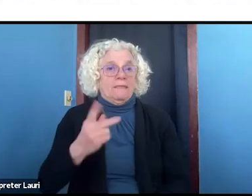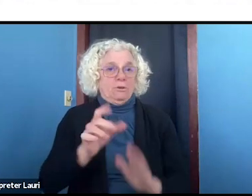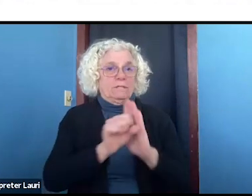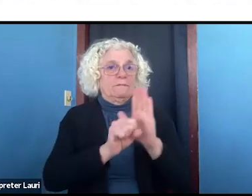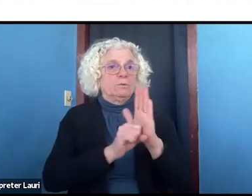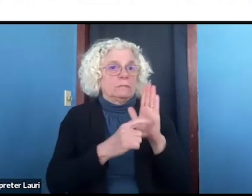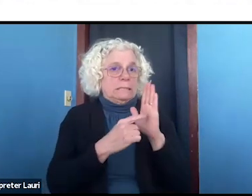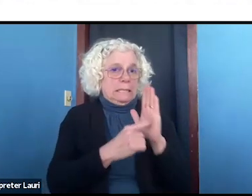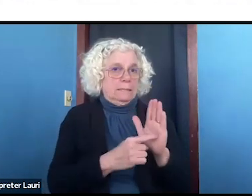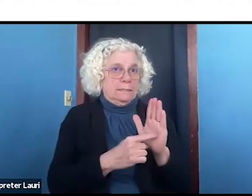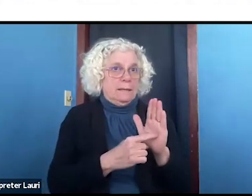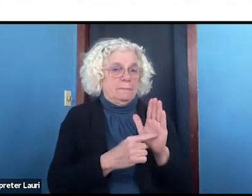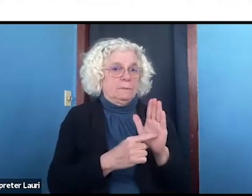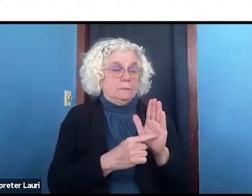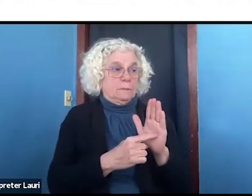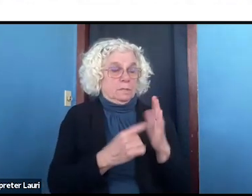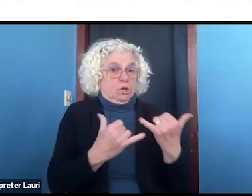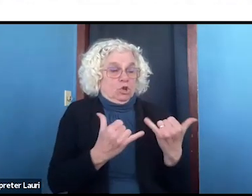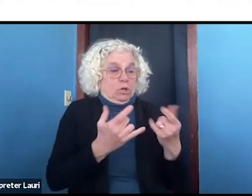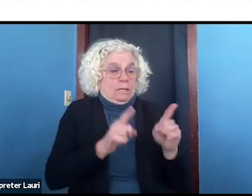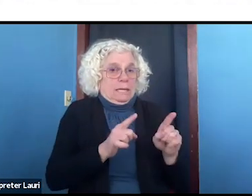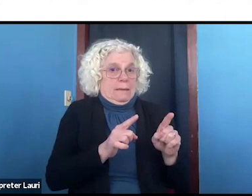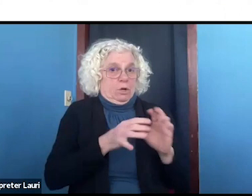of what is happening in this lane.